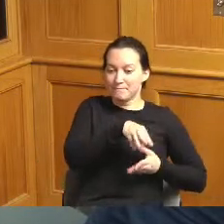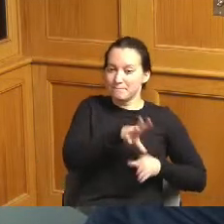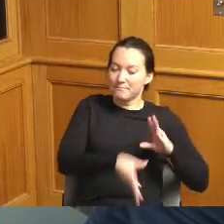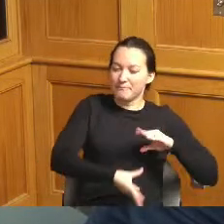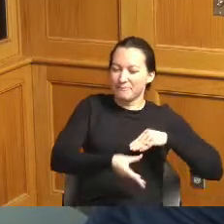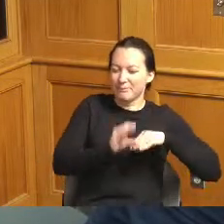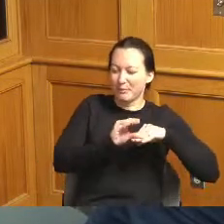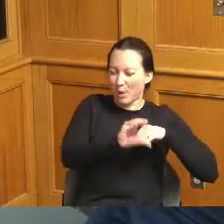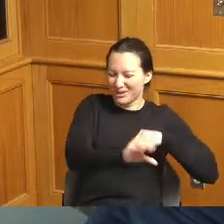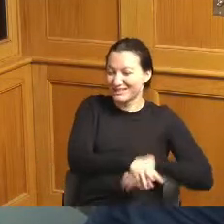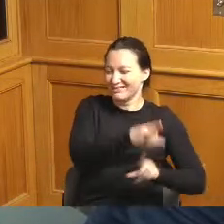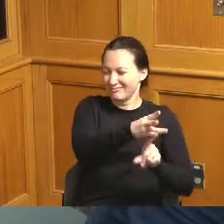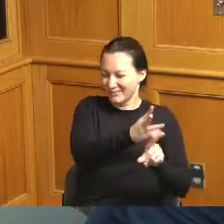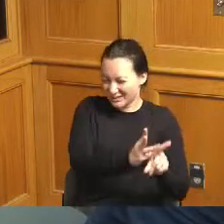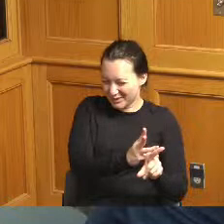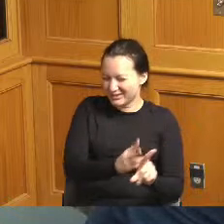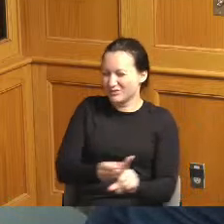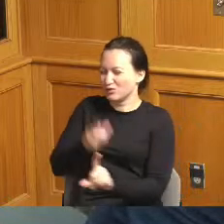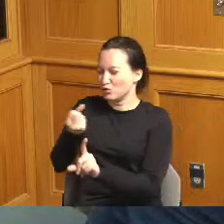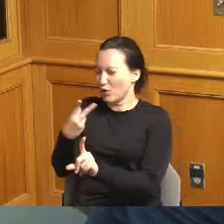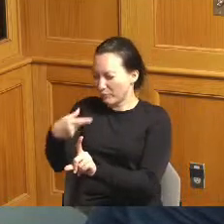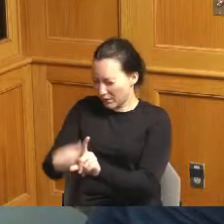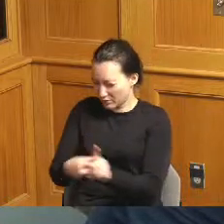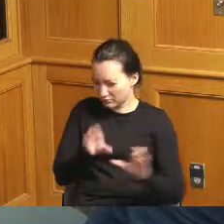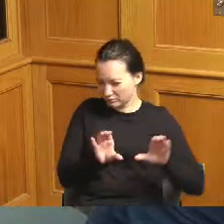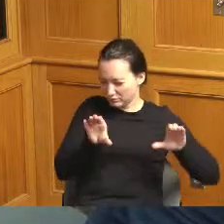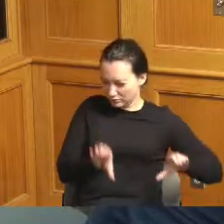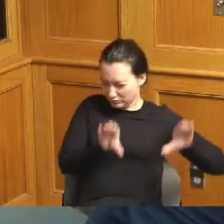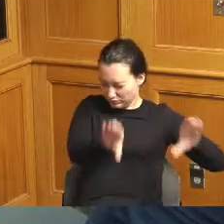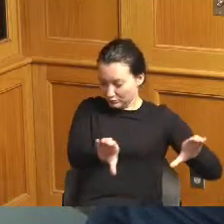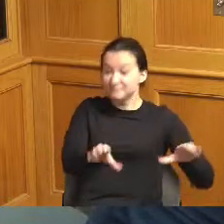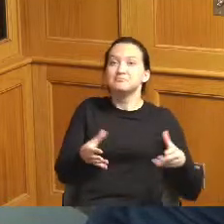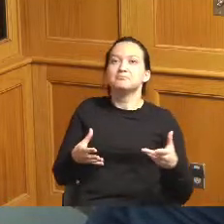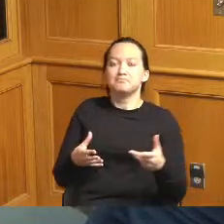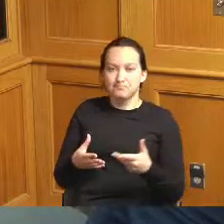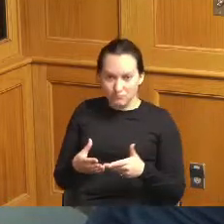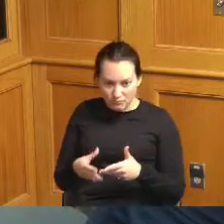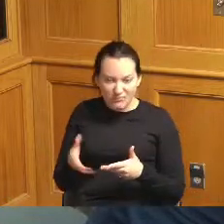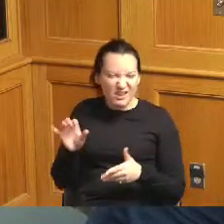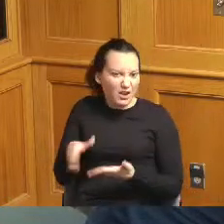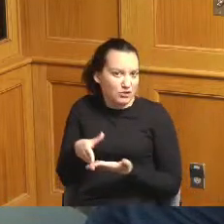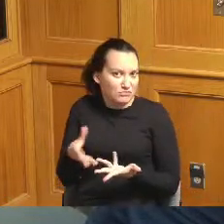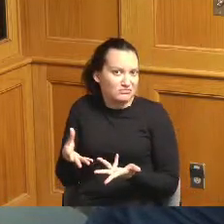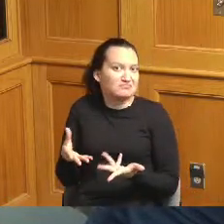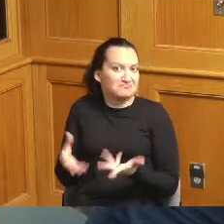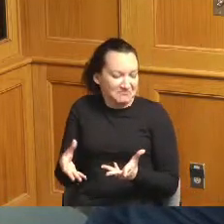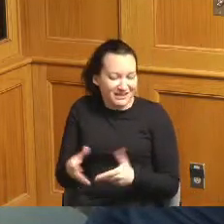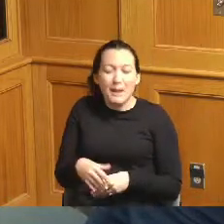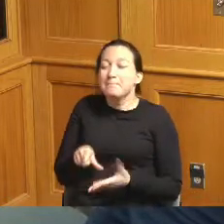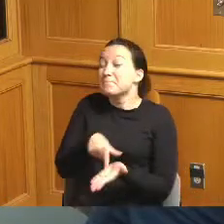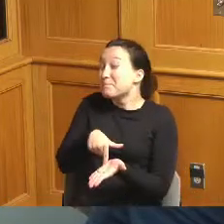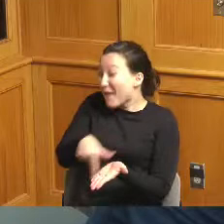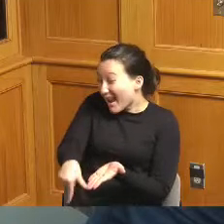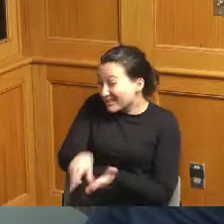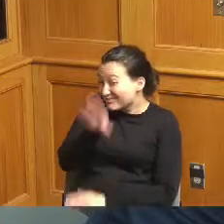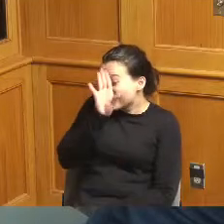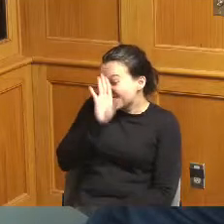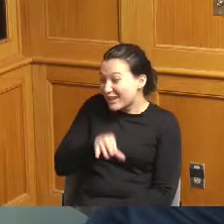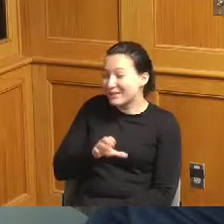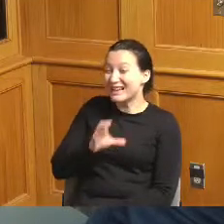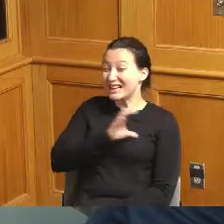12 months so we've done that but you know the pay like I said in Cuyahoga they're seeing good